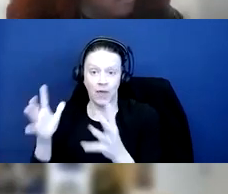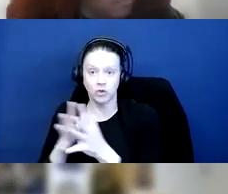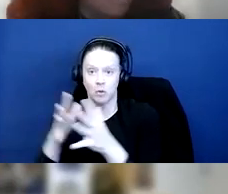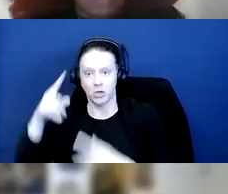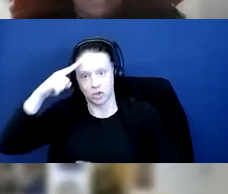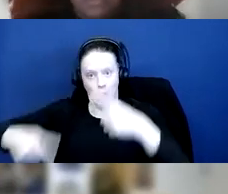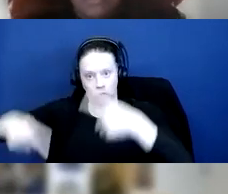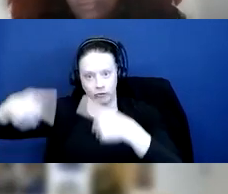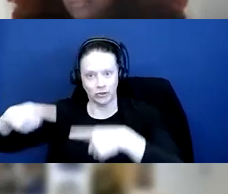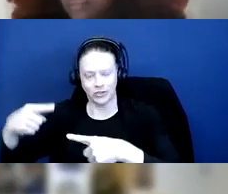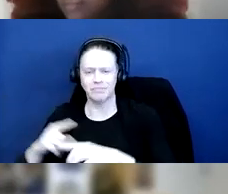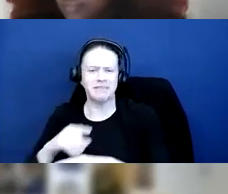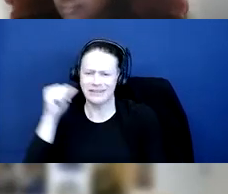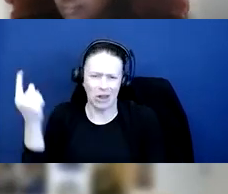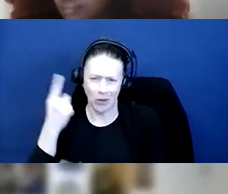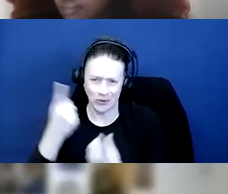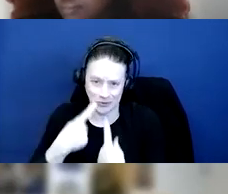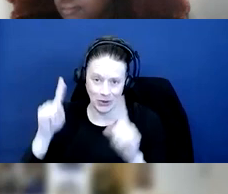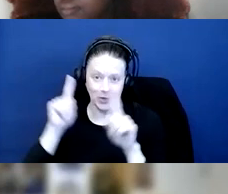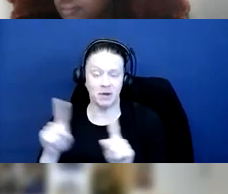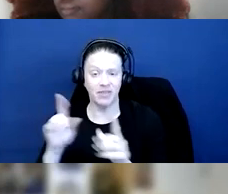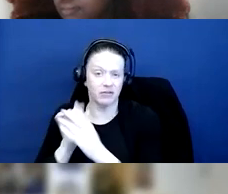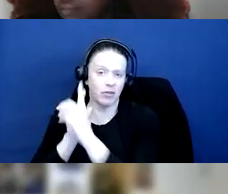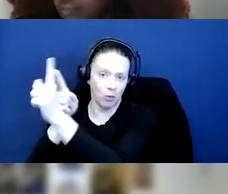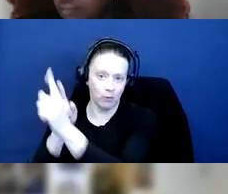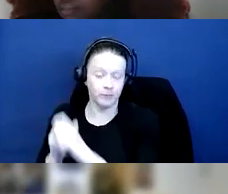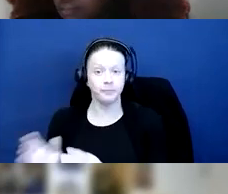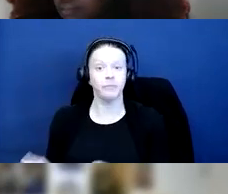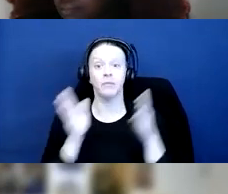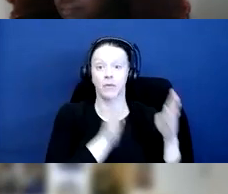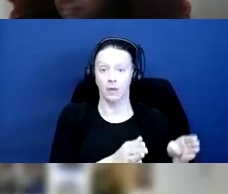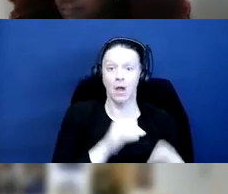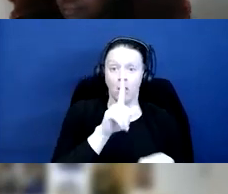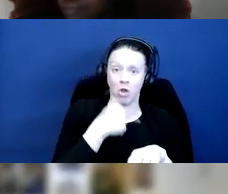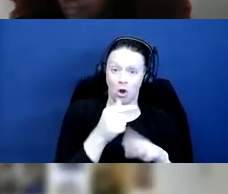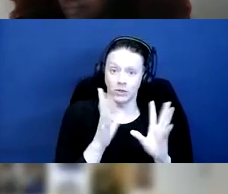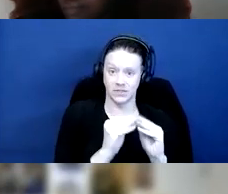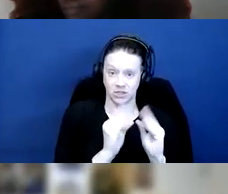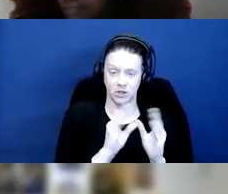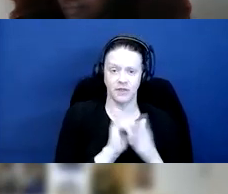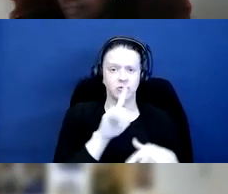It doesn't always work like that. Long session is when the legislature spends more time